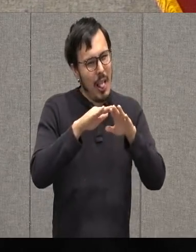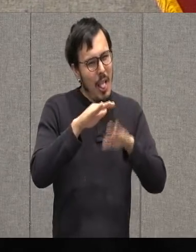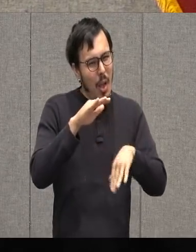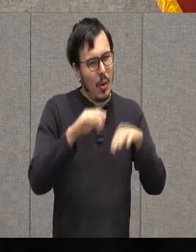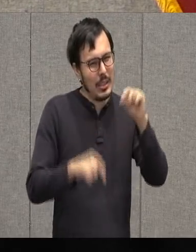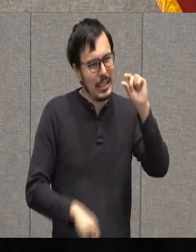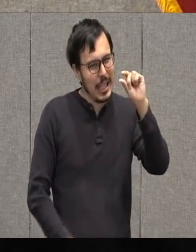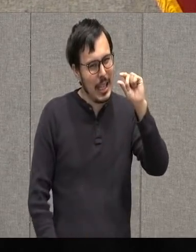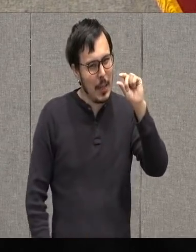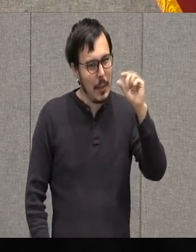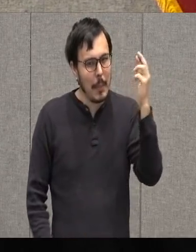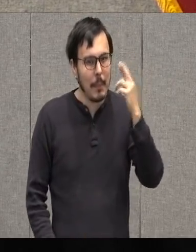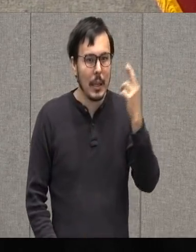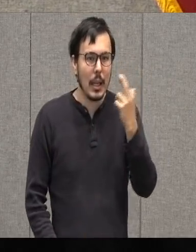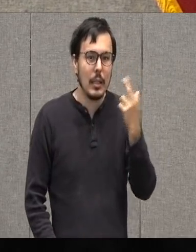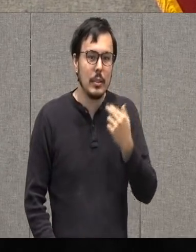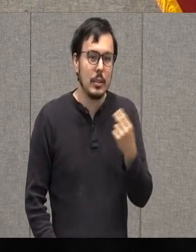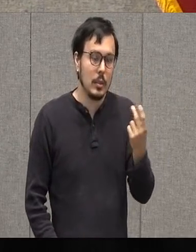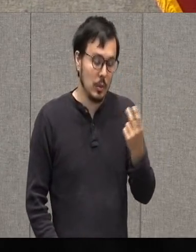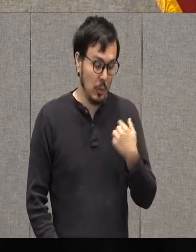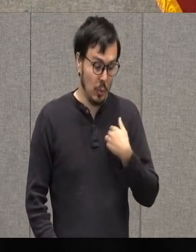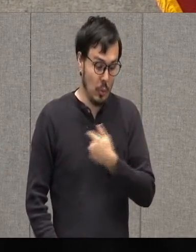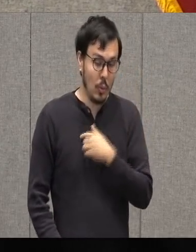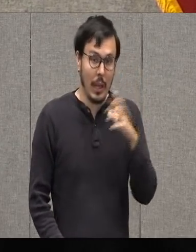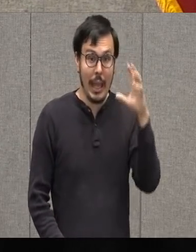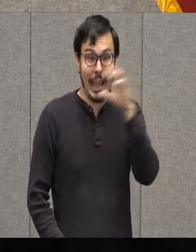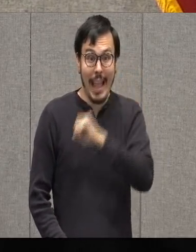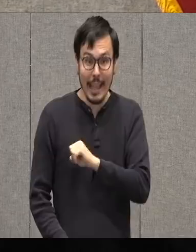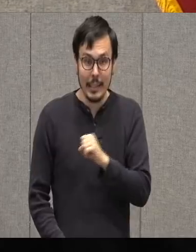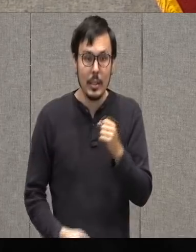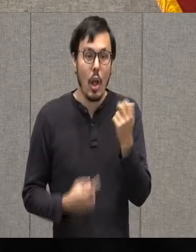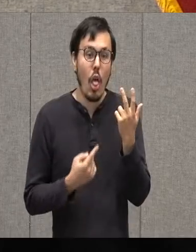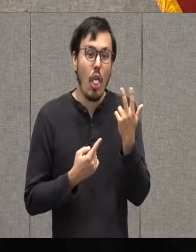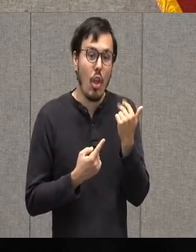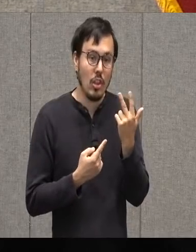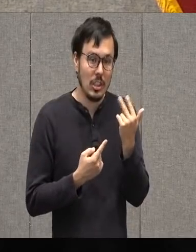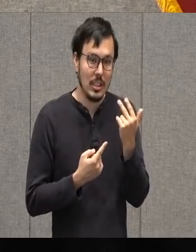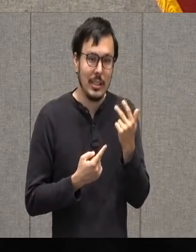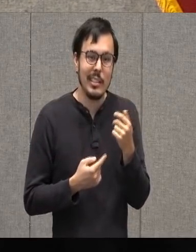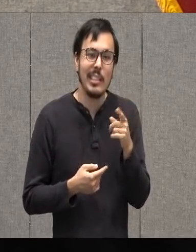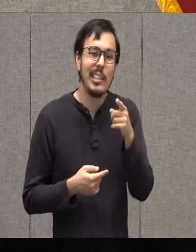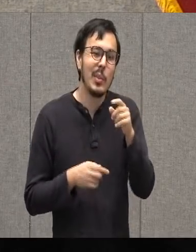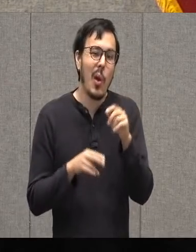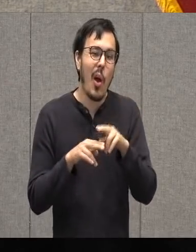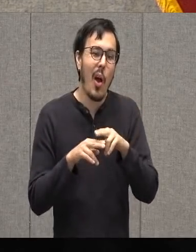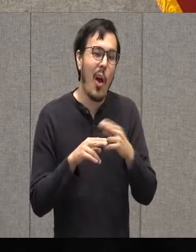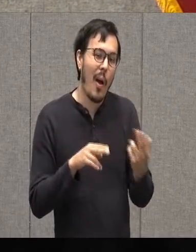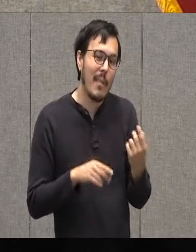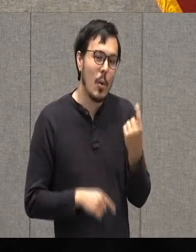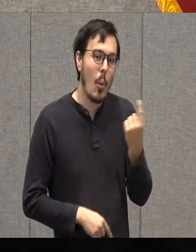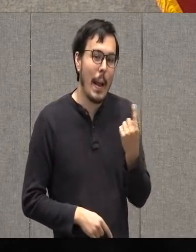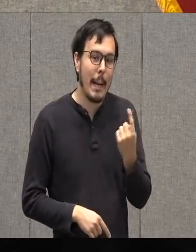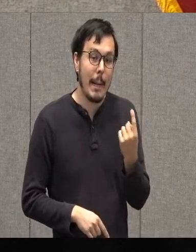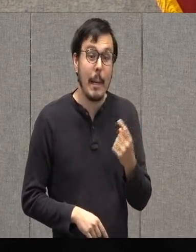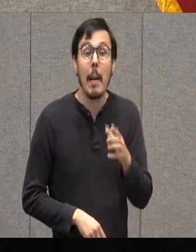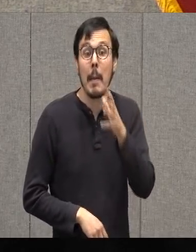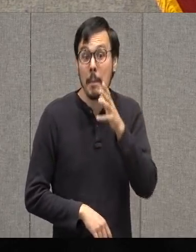because we had 13, so he was one off. Miss Linda also guessed 12.